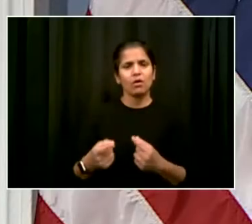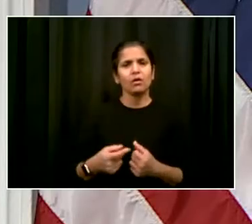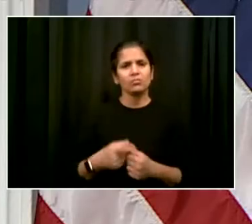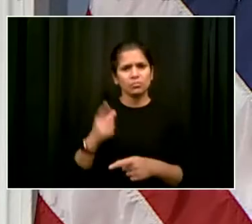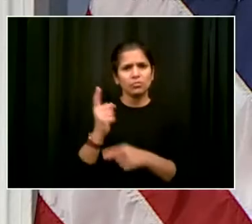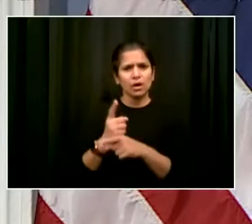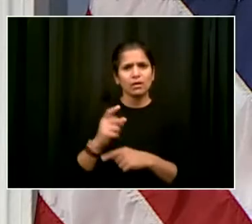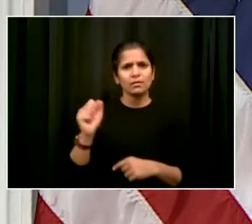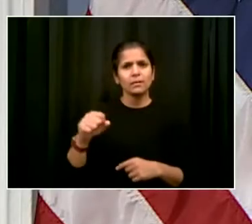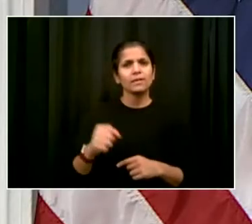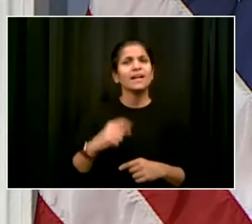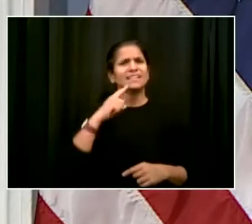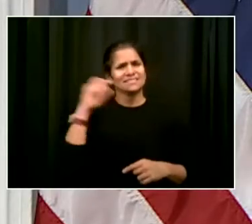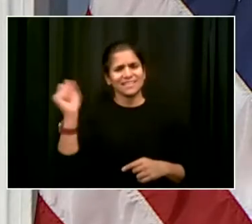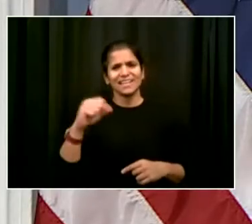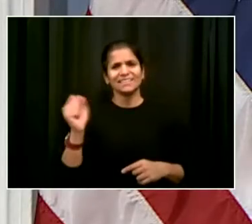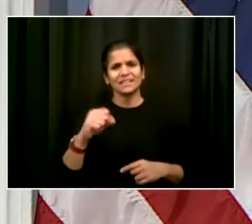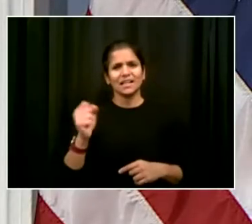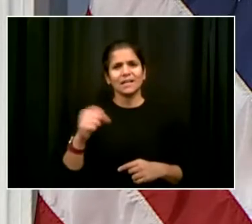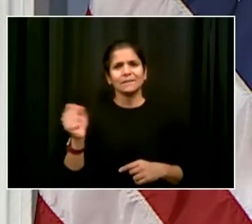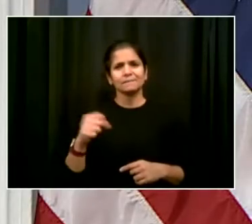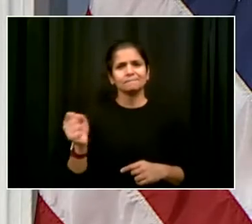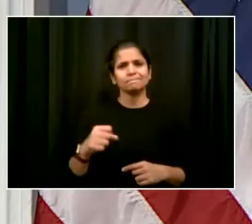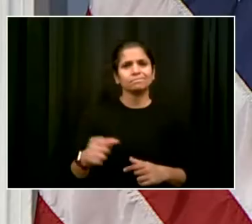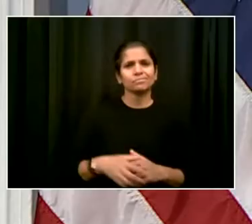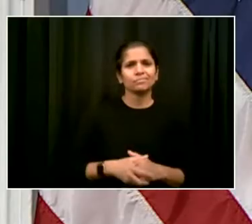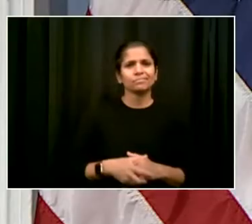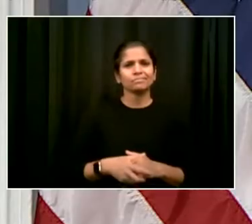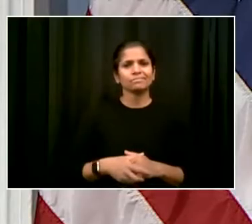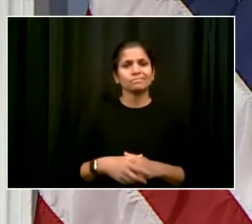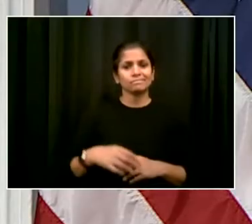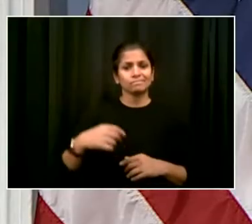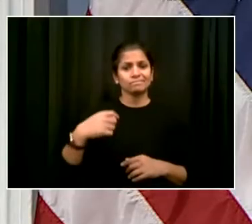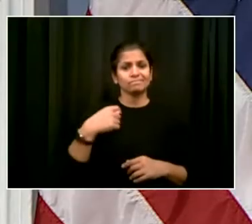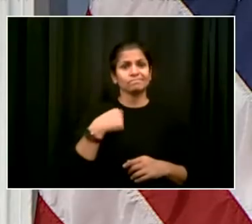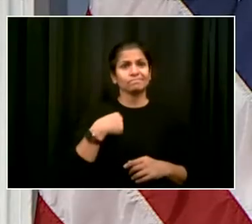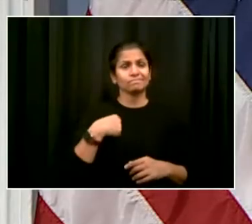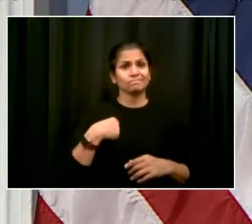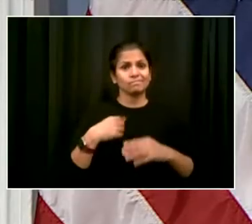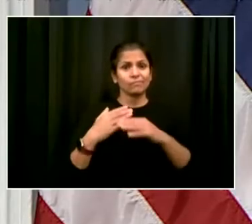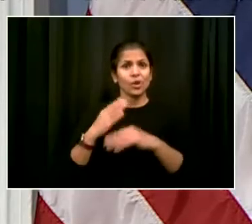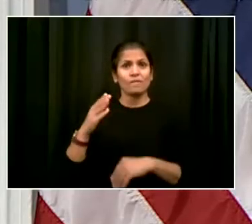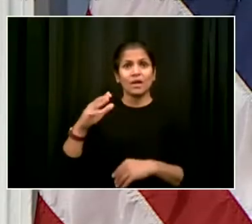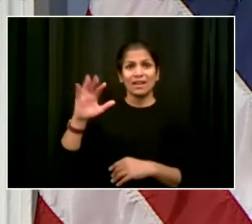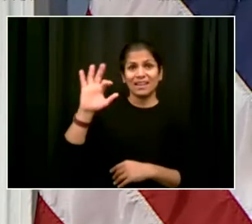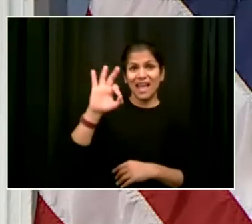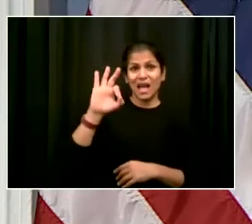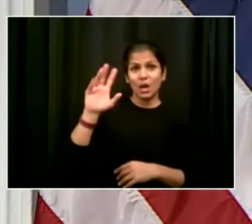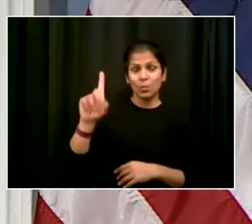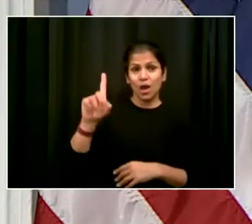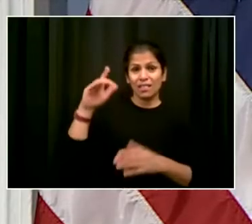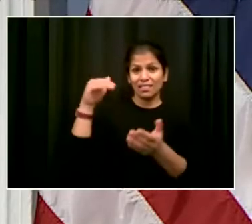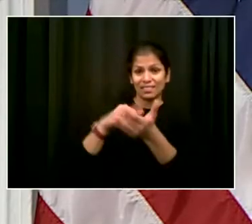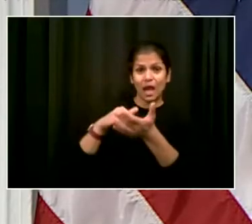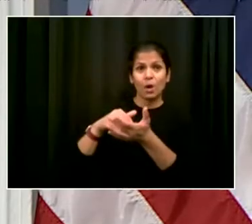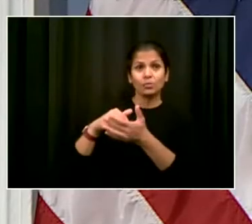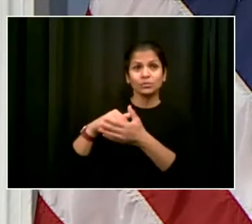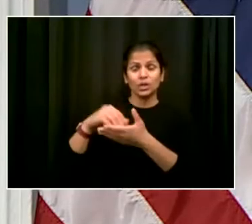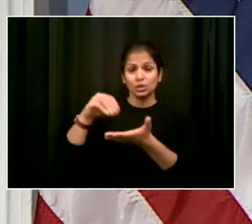STILL NEEDED. DISTRIBUTION, CHANCELLOR, 350,000 SO FAR FROM DAY ONE? YES, WE HAD APPROXIMATELY